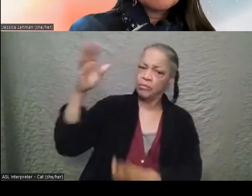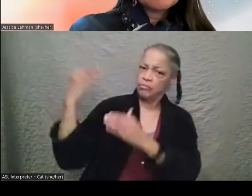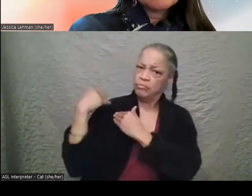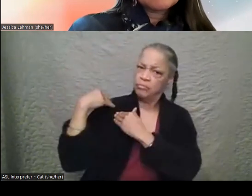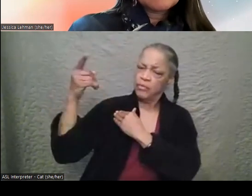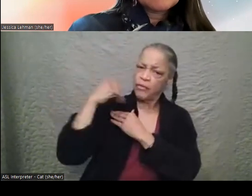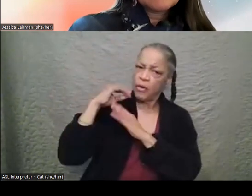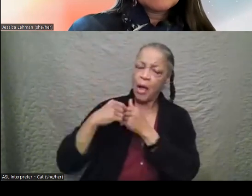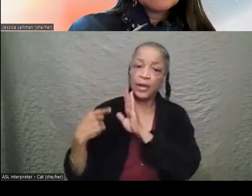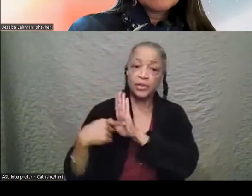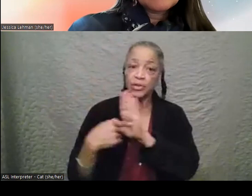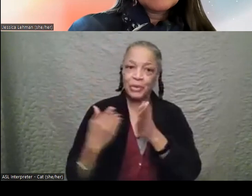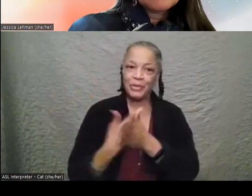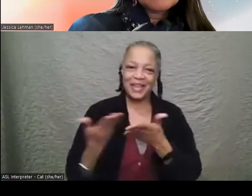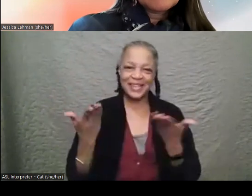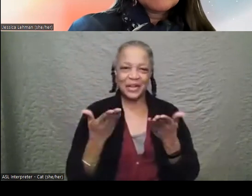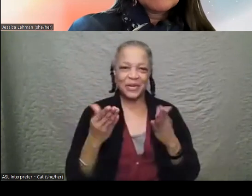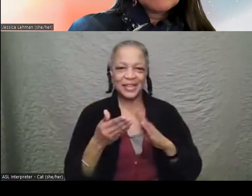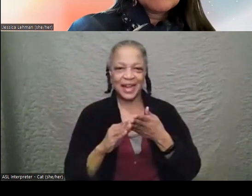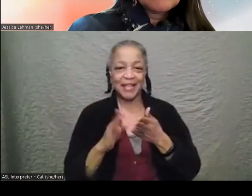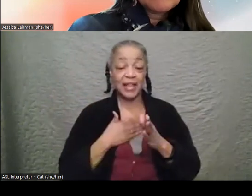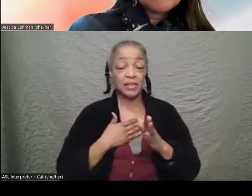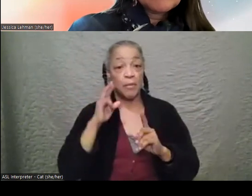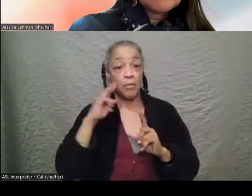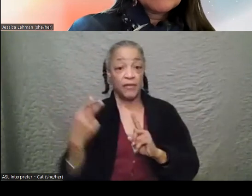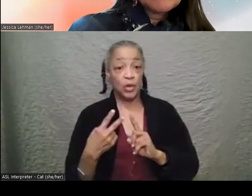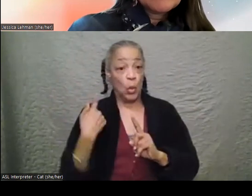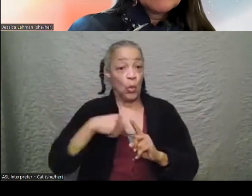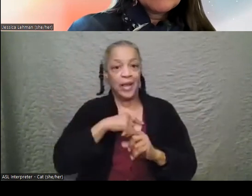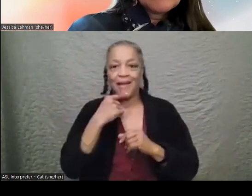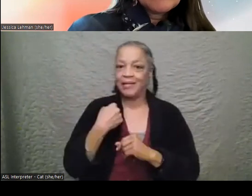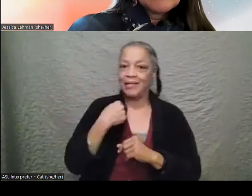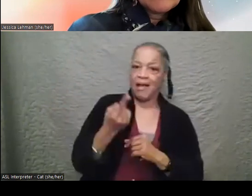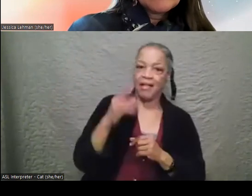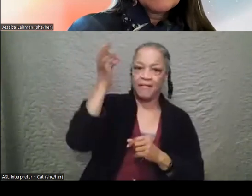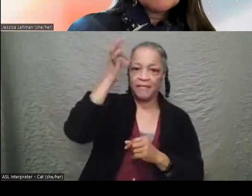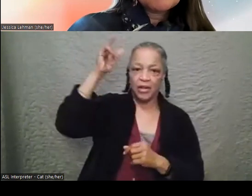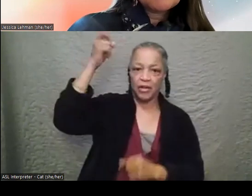new things in the city is my perspective on that I'm not sure if that's the real reason